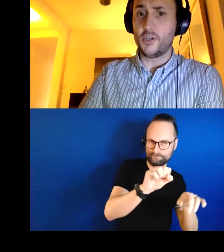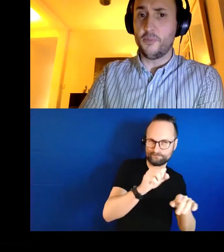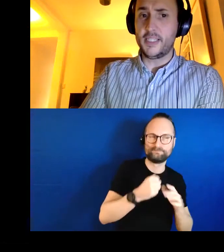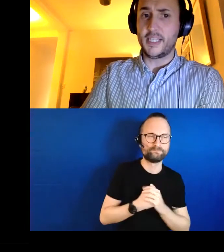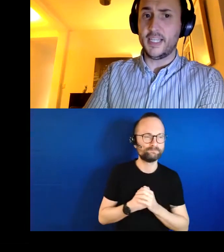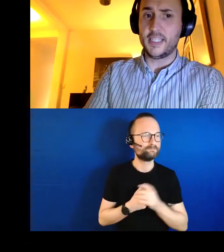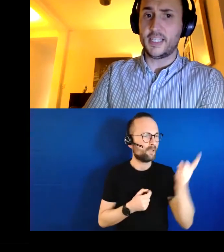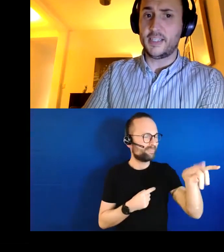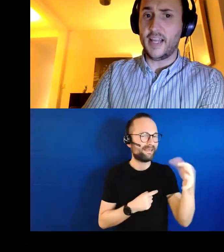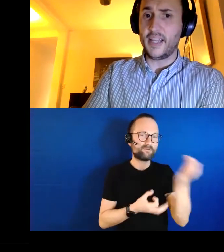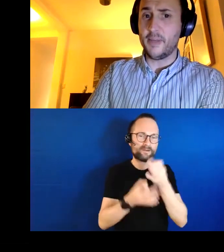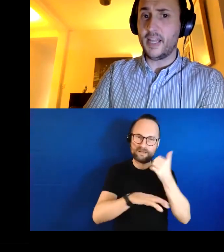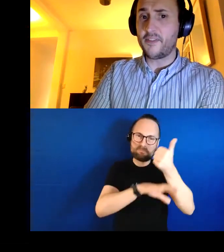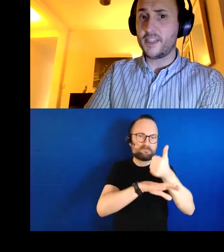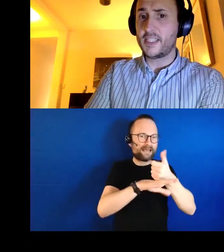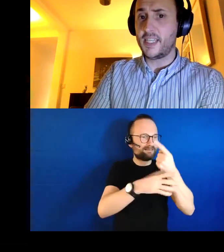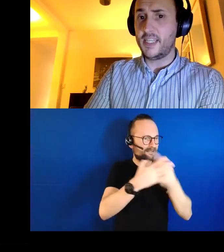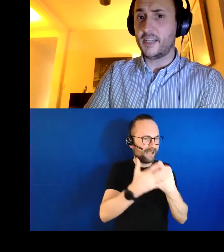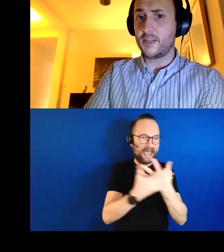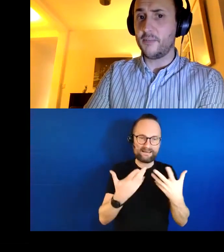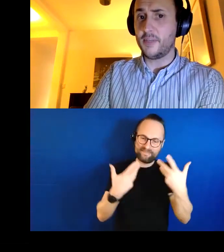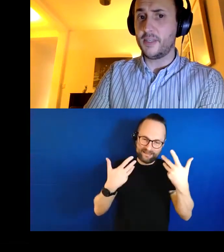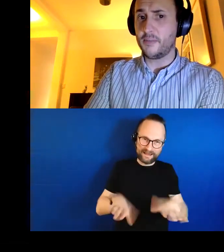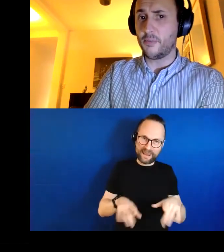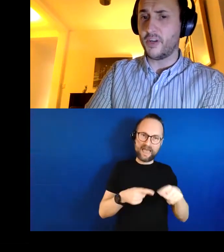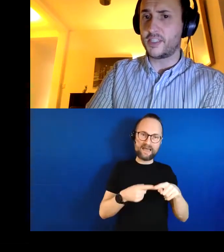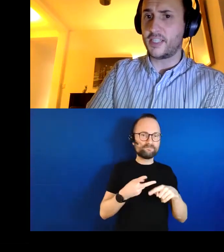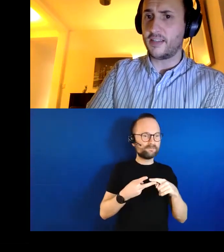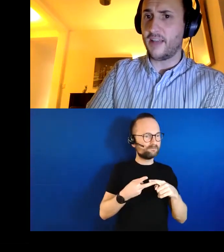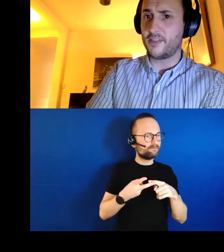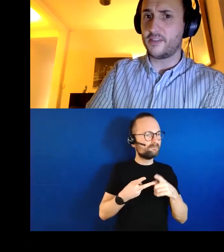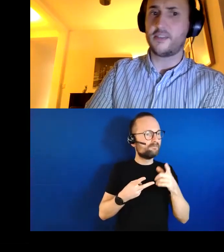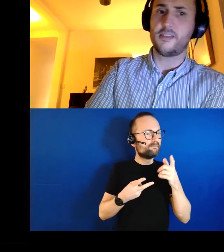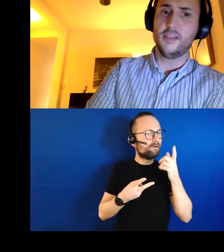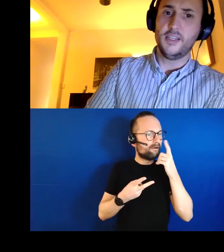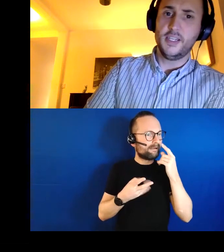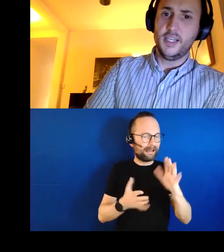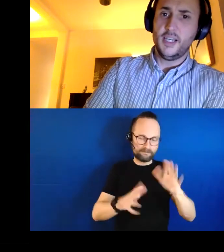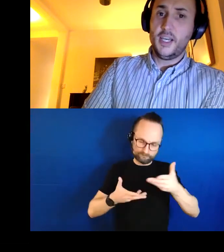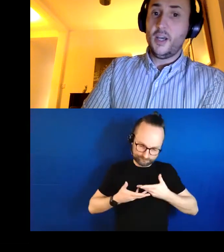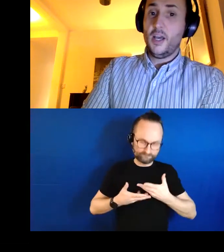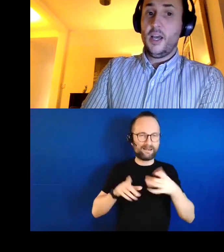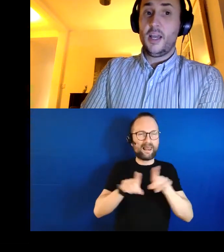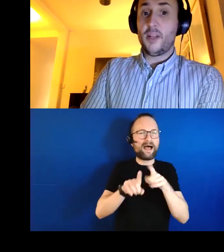message which I'll come on to later on.